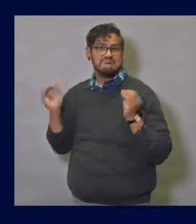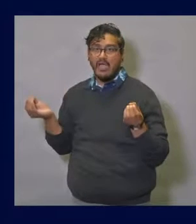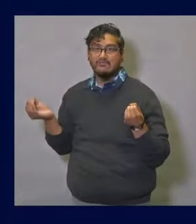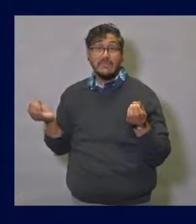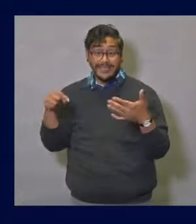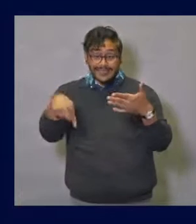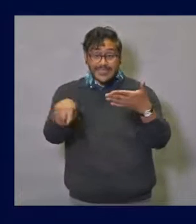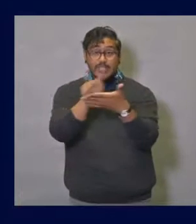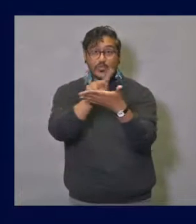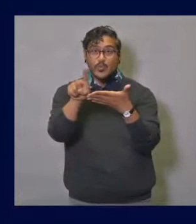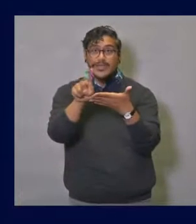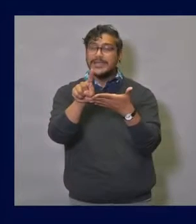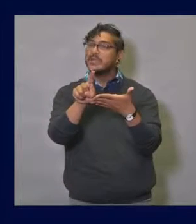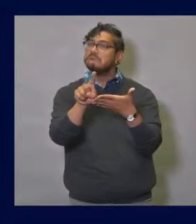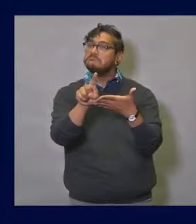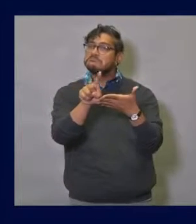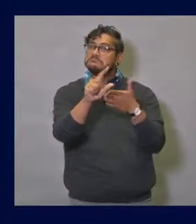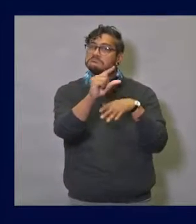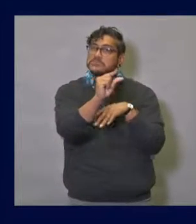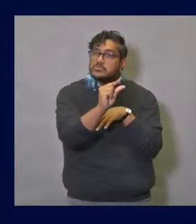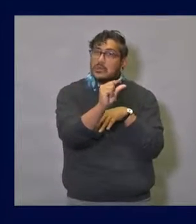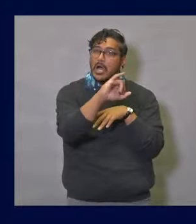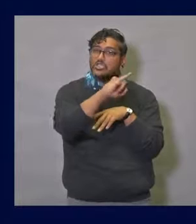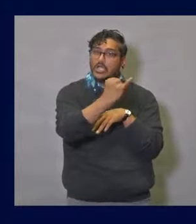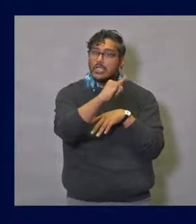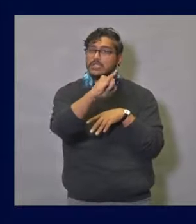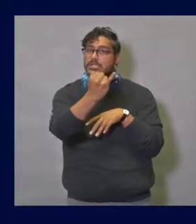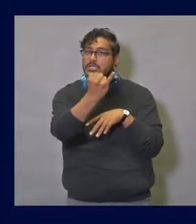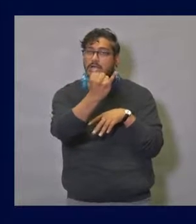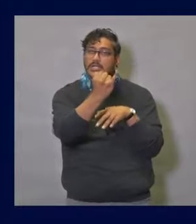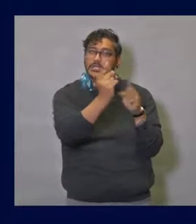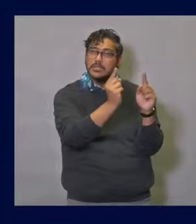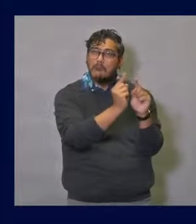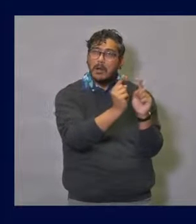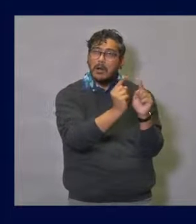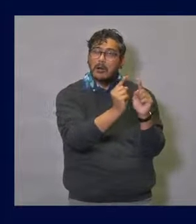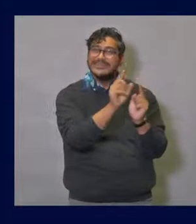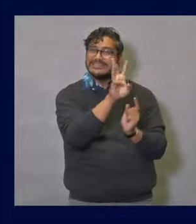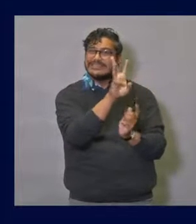NONE OF WHICH WERE JOHNSON & JOHNSON. THIS WEEK, WE RECEIVED